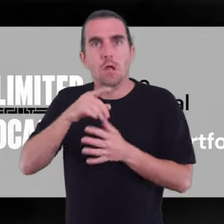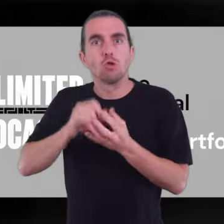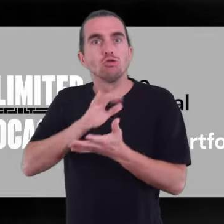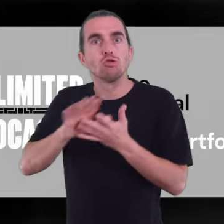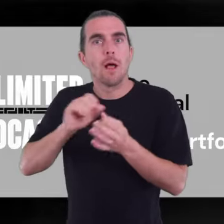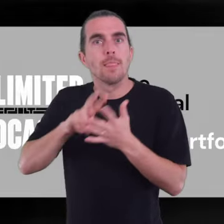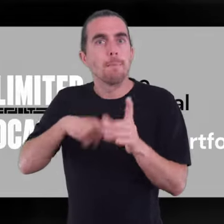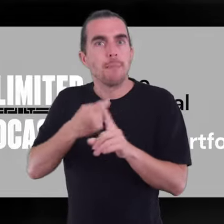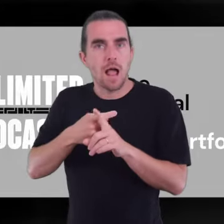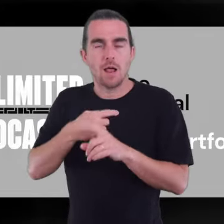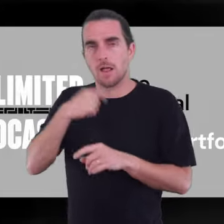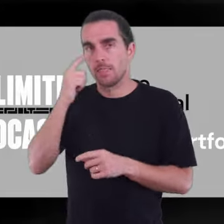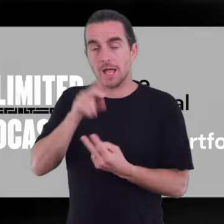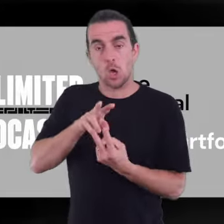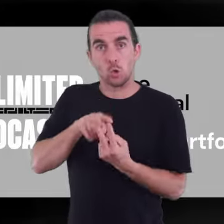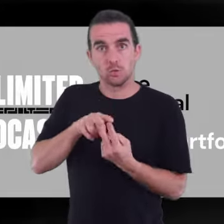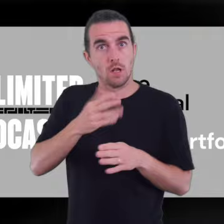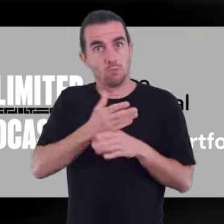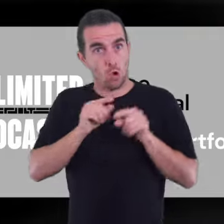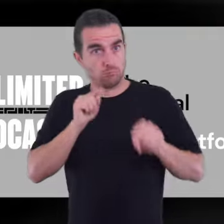And also, I think with these two pieces of work,